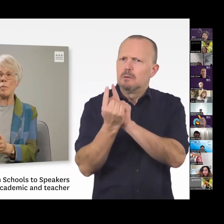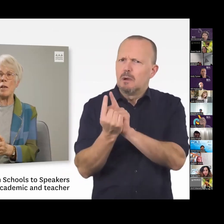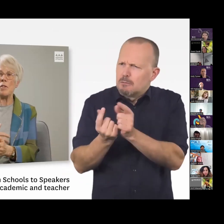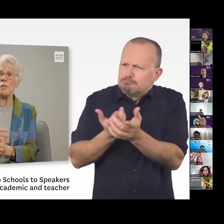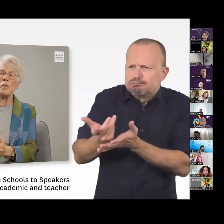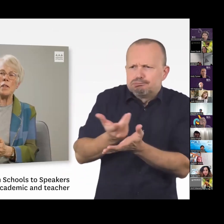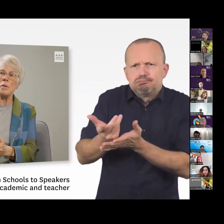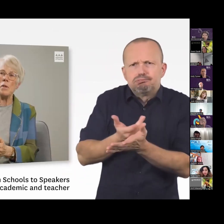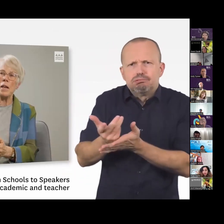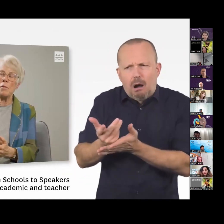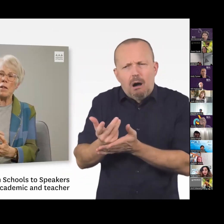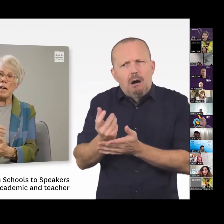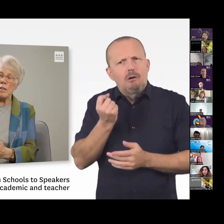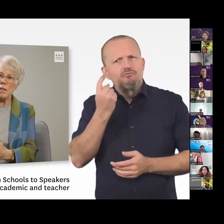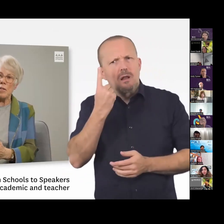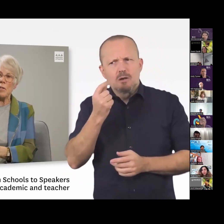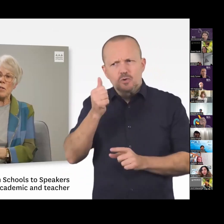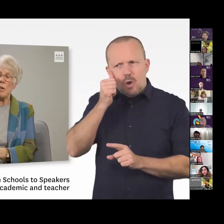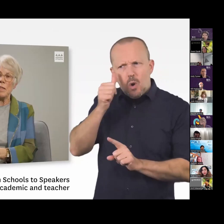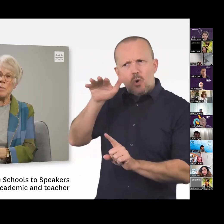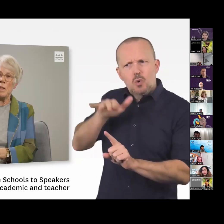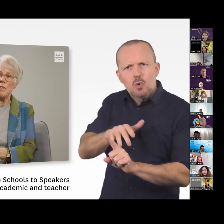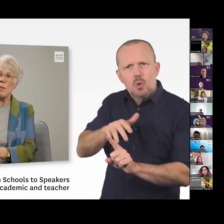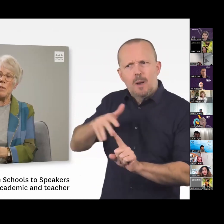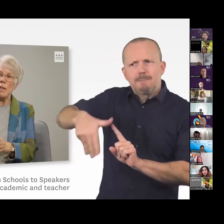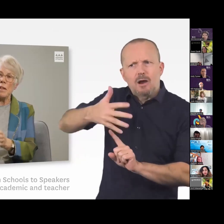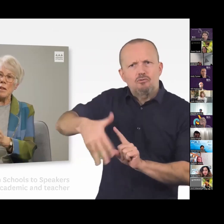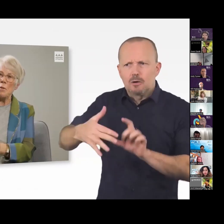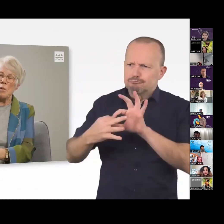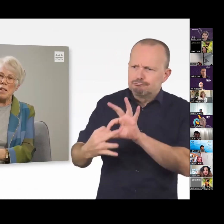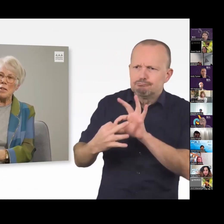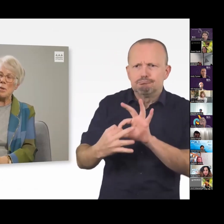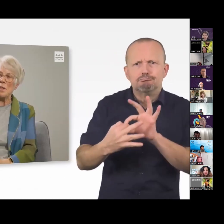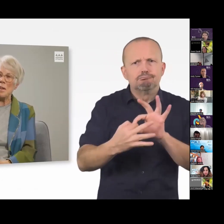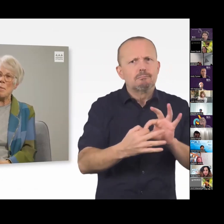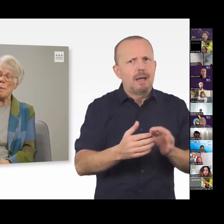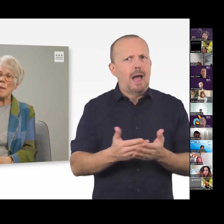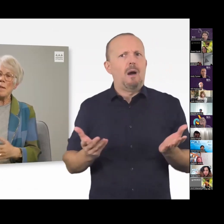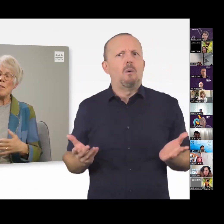and how much you feel you can relate to that student on a deeper level if you really talk to them.